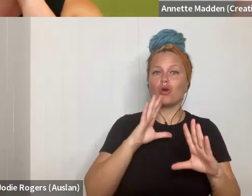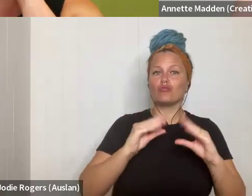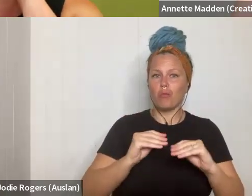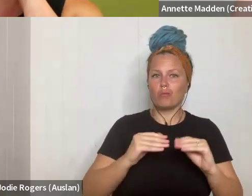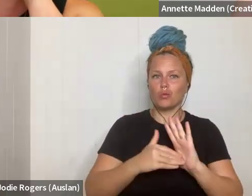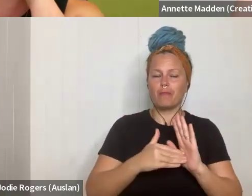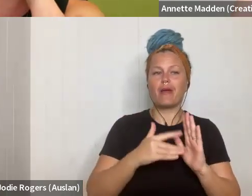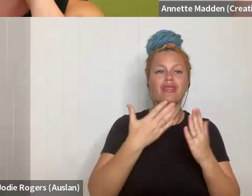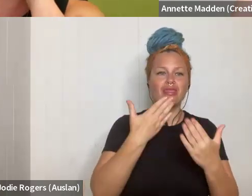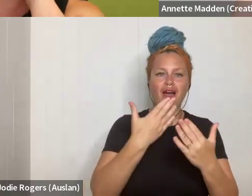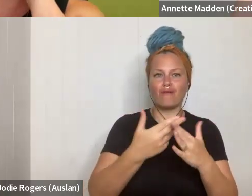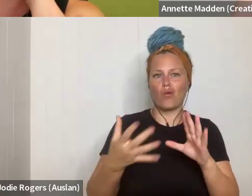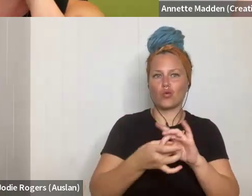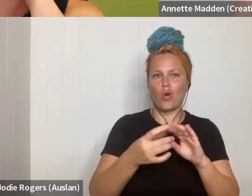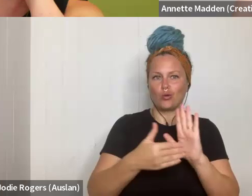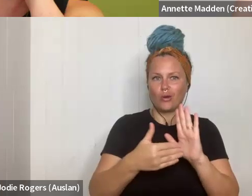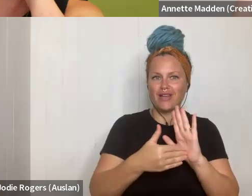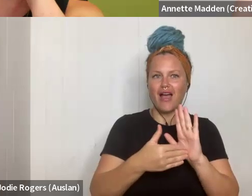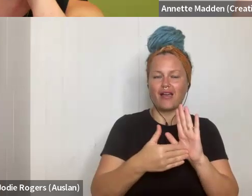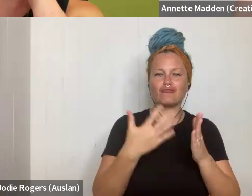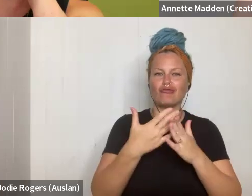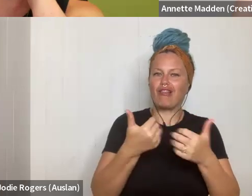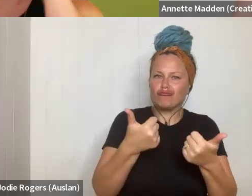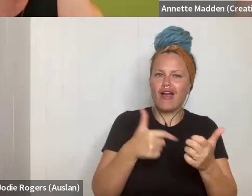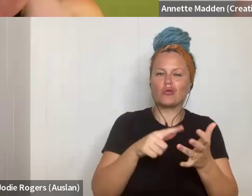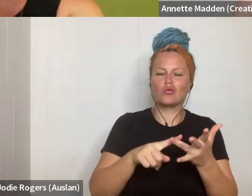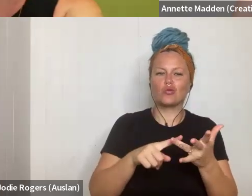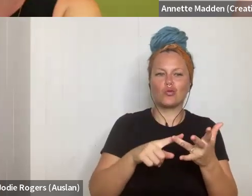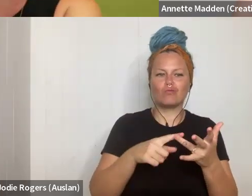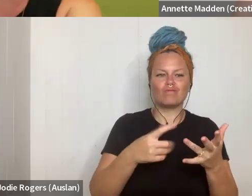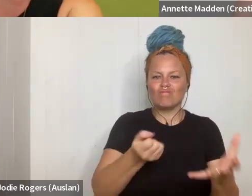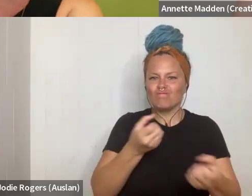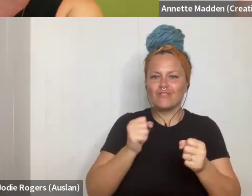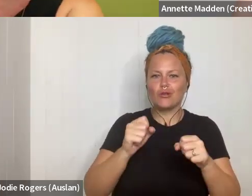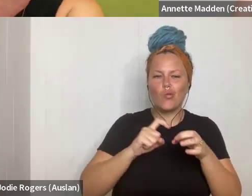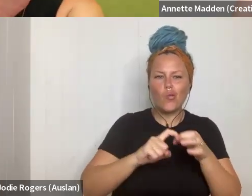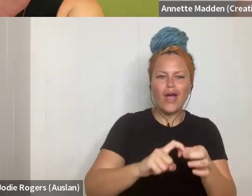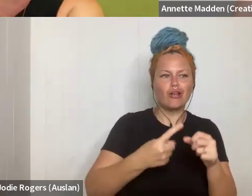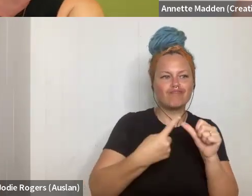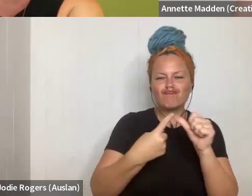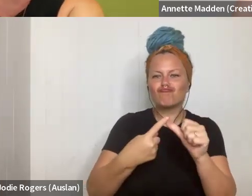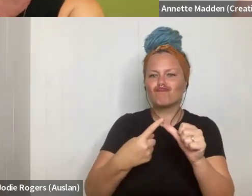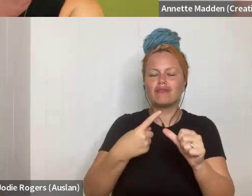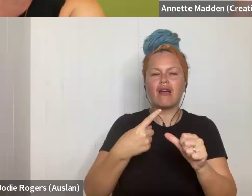in the last minute or two, but otherwise, we might wrap up there, but thank you so much